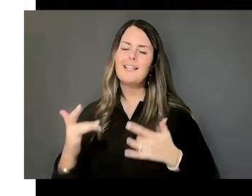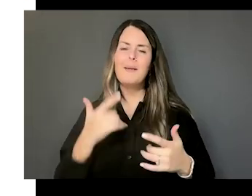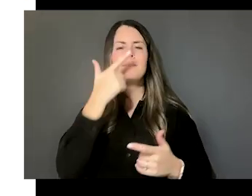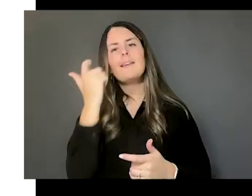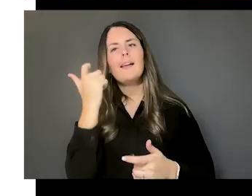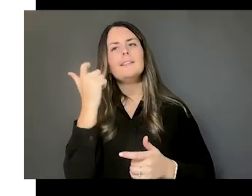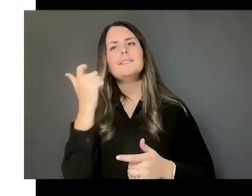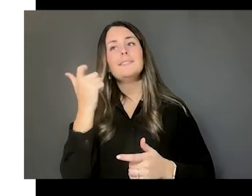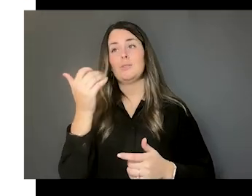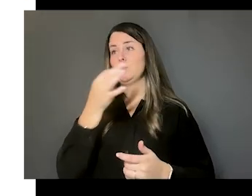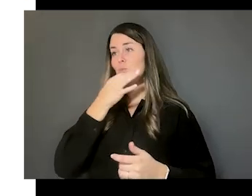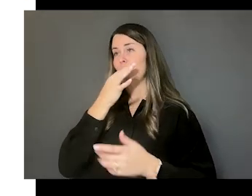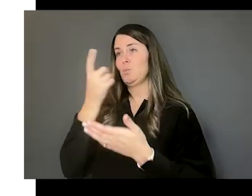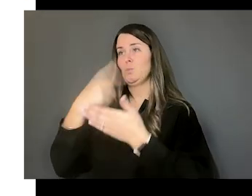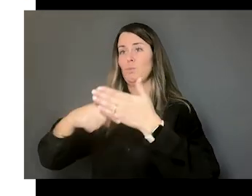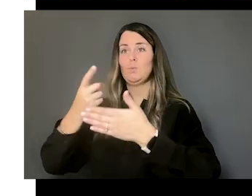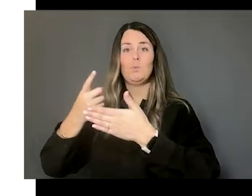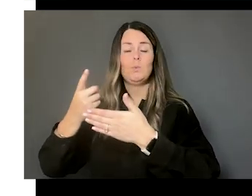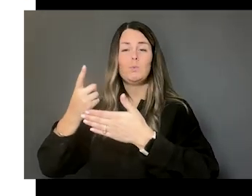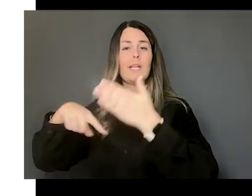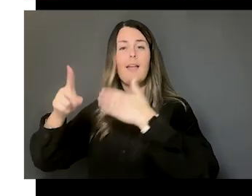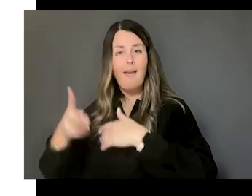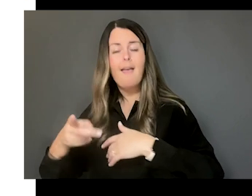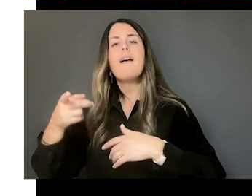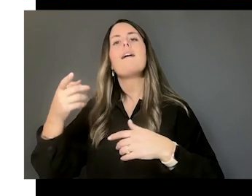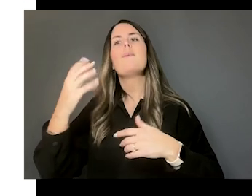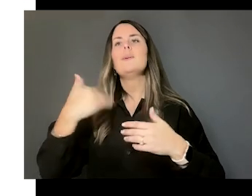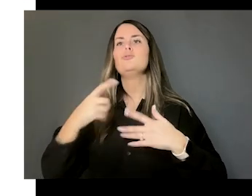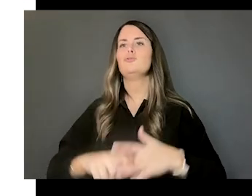in the next week and a half, we're going to start state testing, and we have literally four